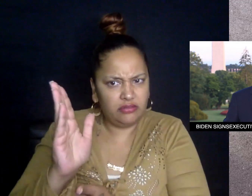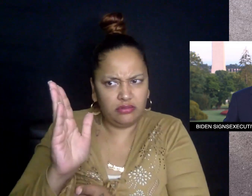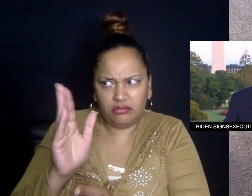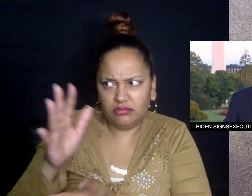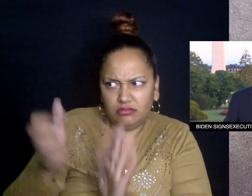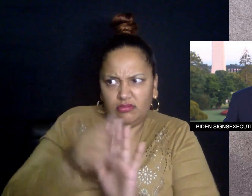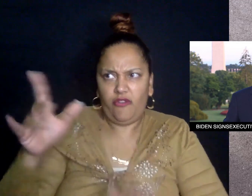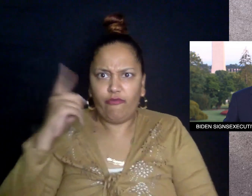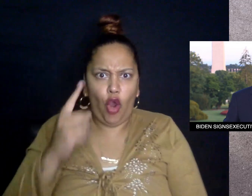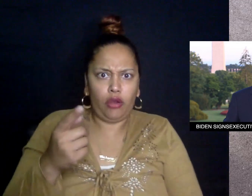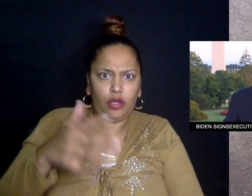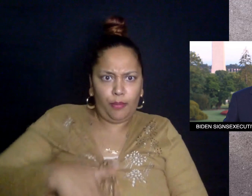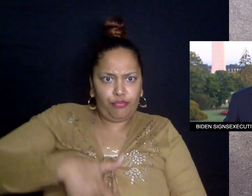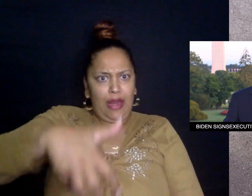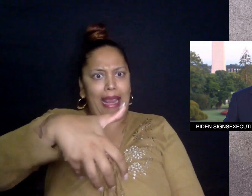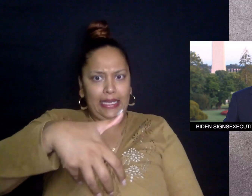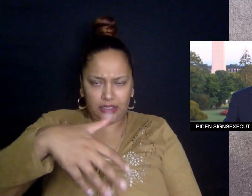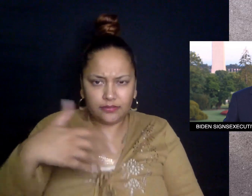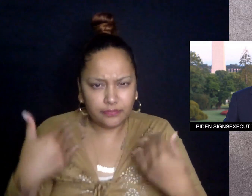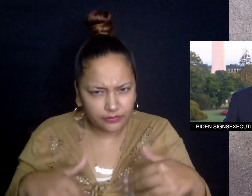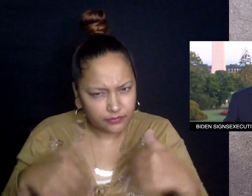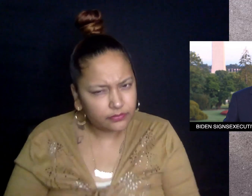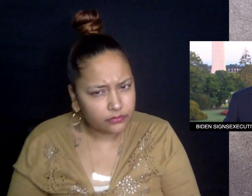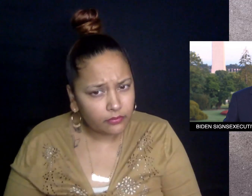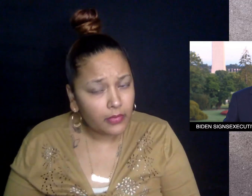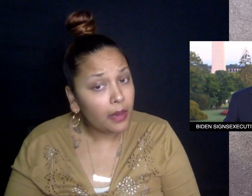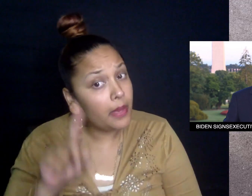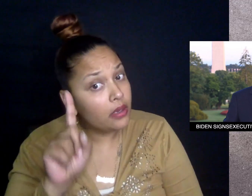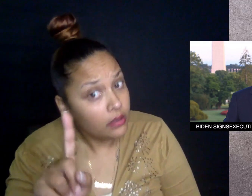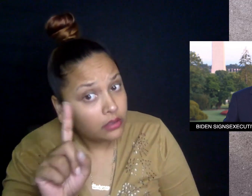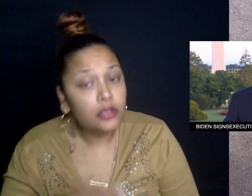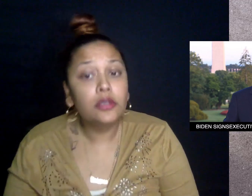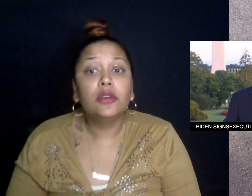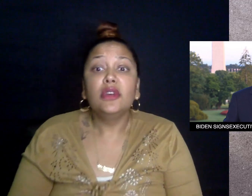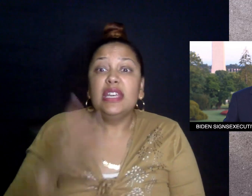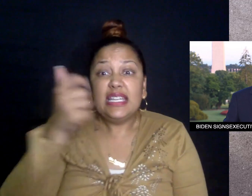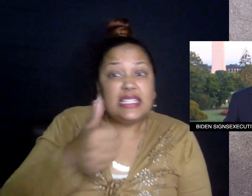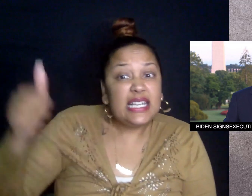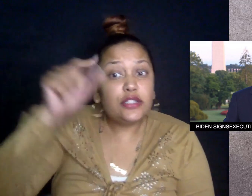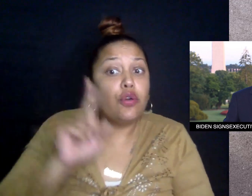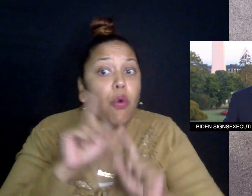the Supreme Court's decision that took away a woman's constitutional right to terminate